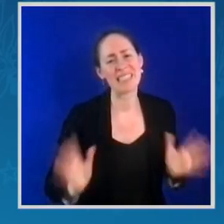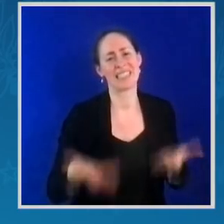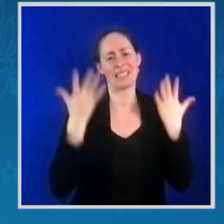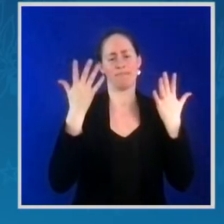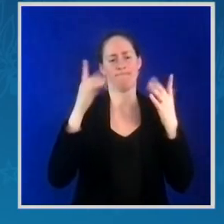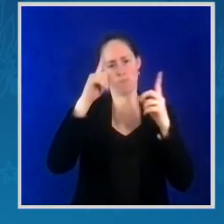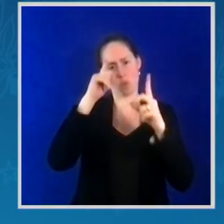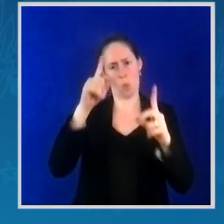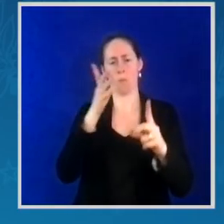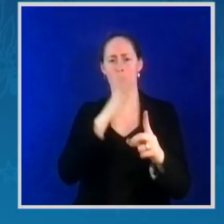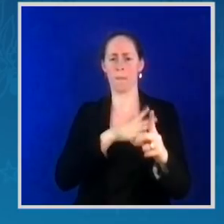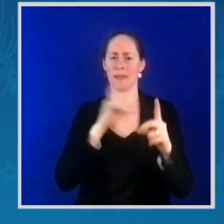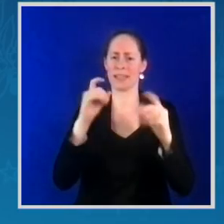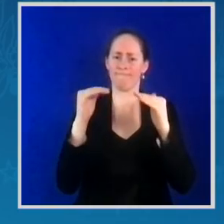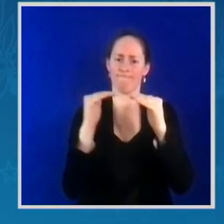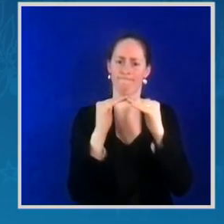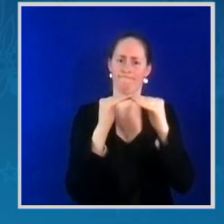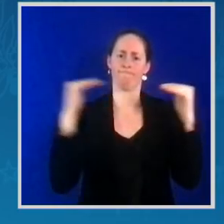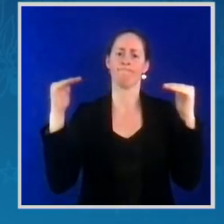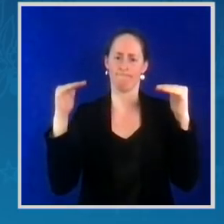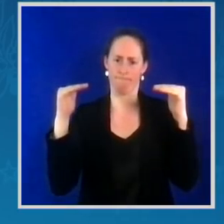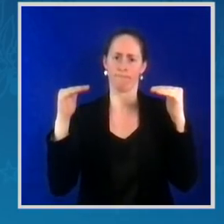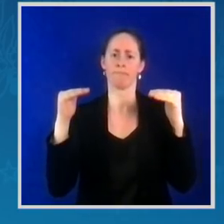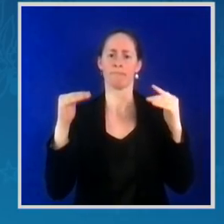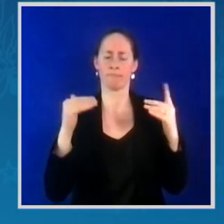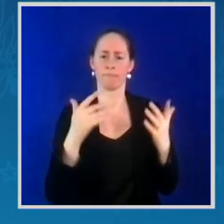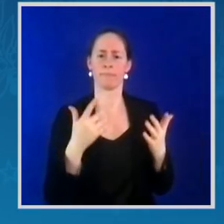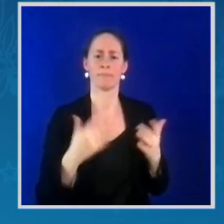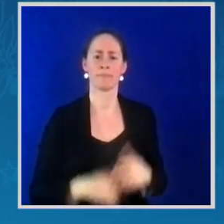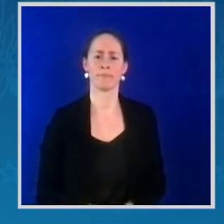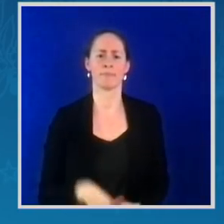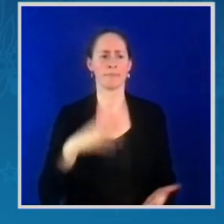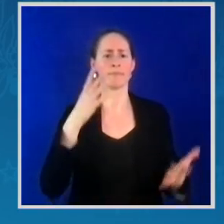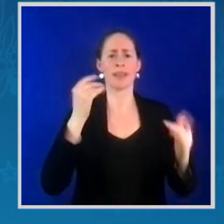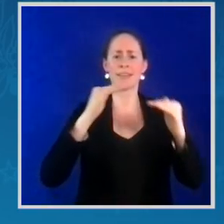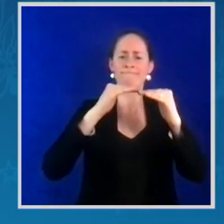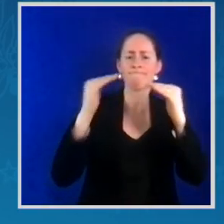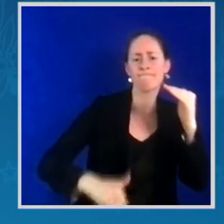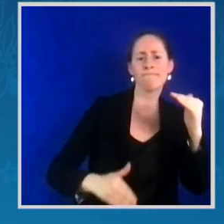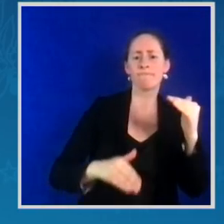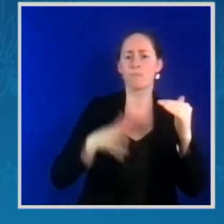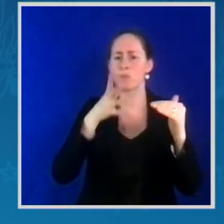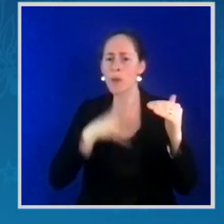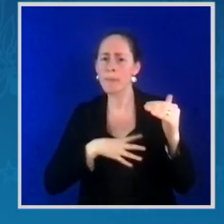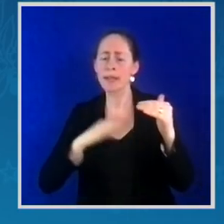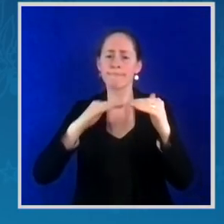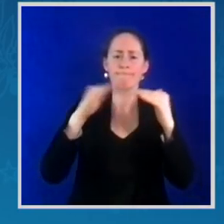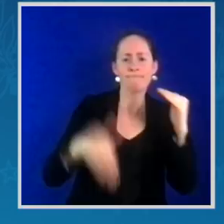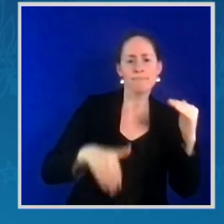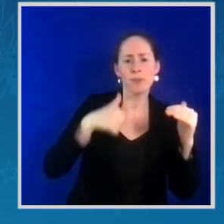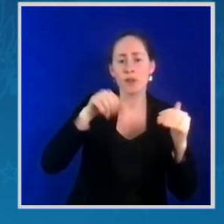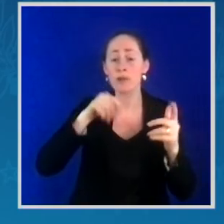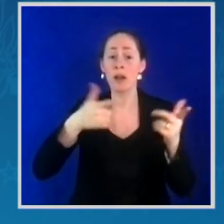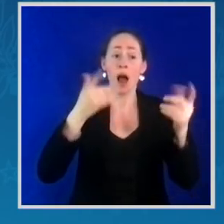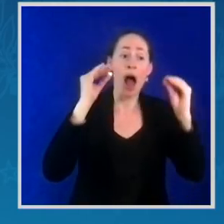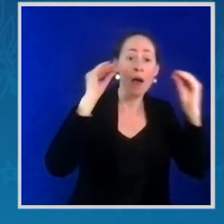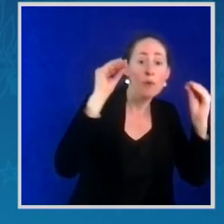to fight against the disparities that exist in every sector, be it education or the economy. And to your point,